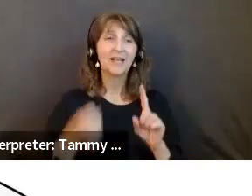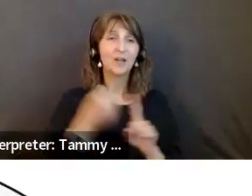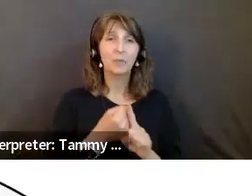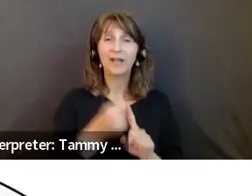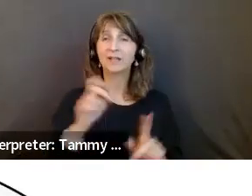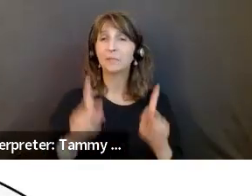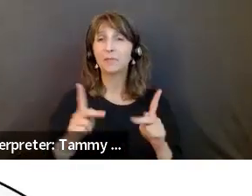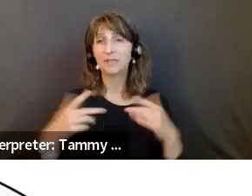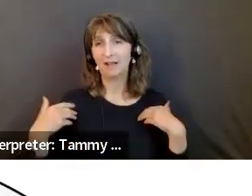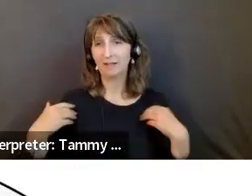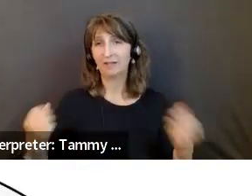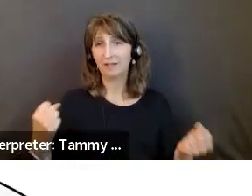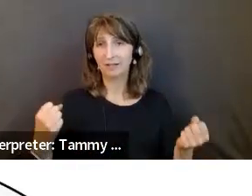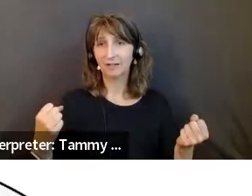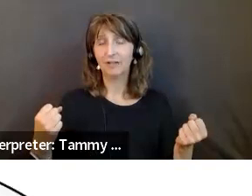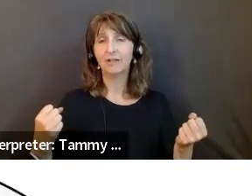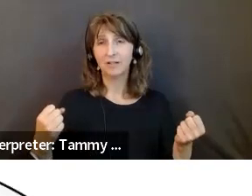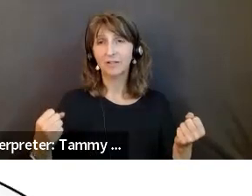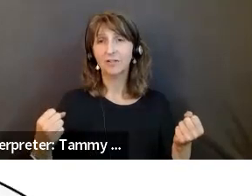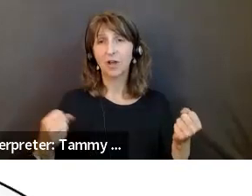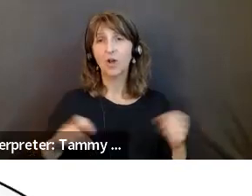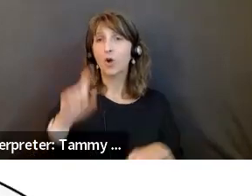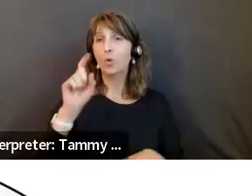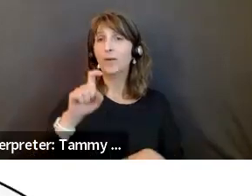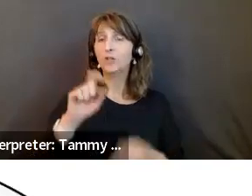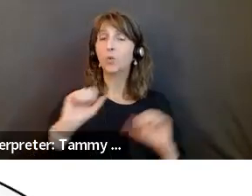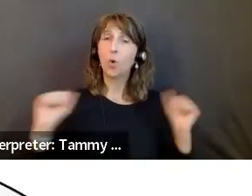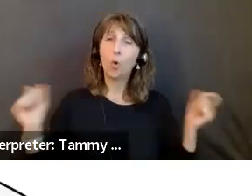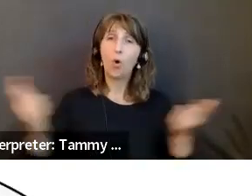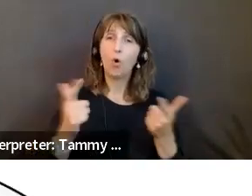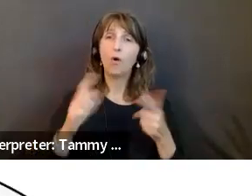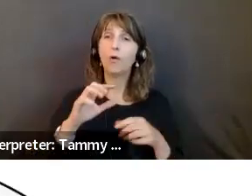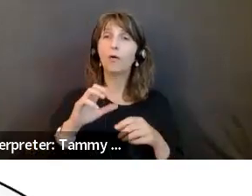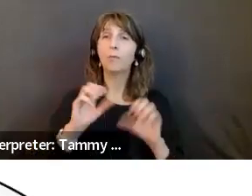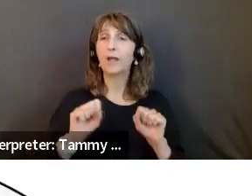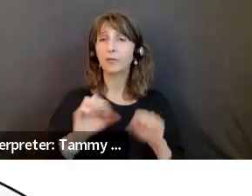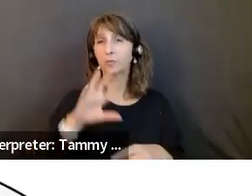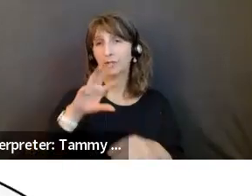So we all need need to have a spot at the table and participate, in order to make it the most effective.